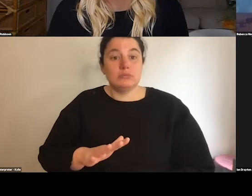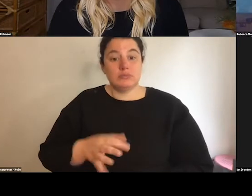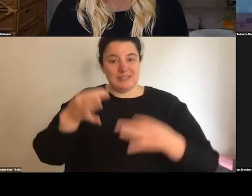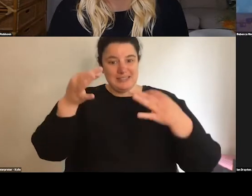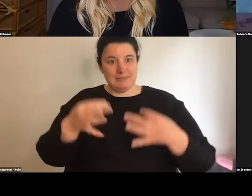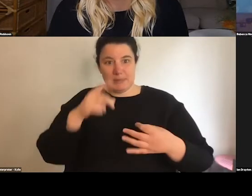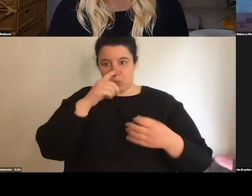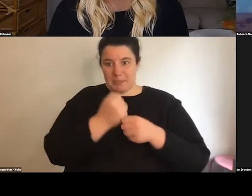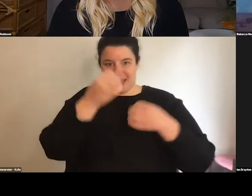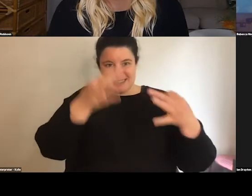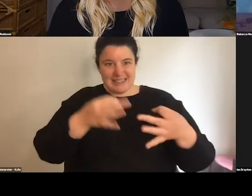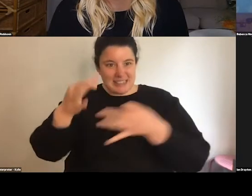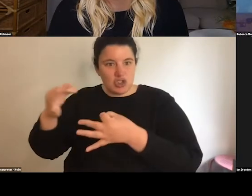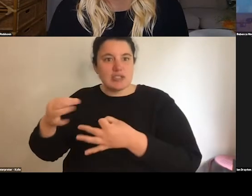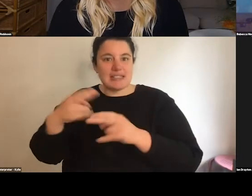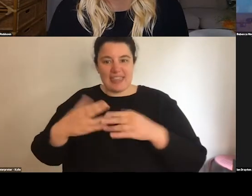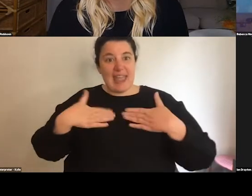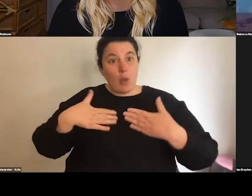within the health sector, within the military,